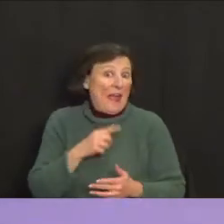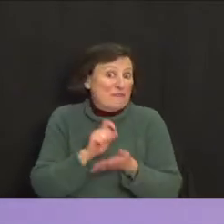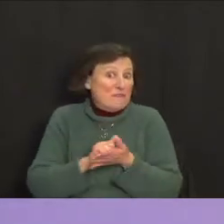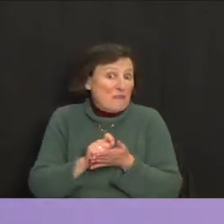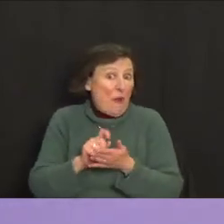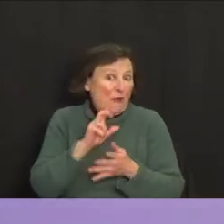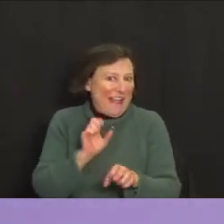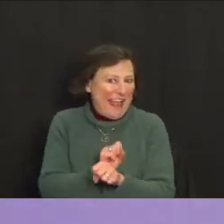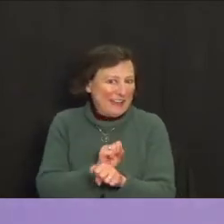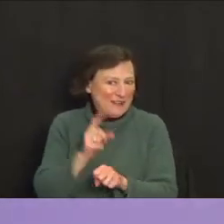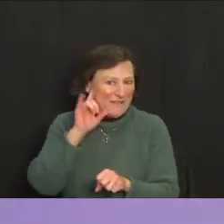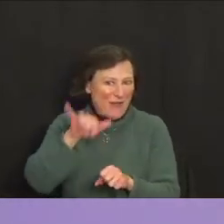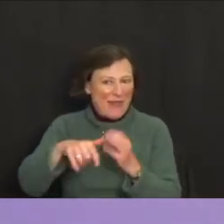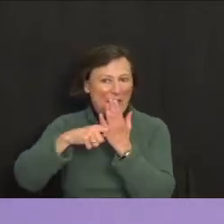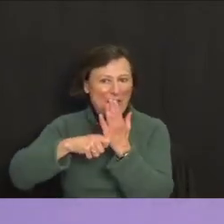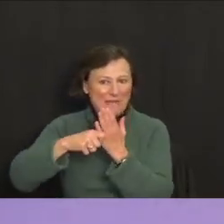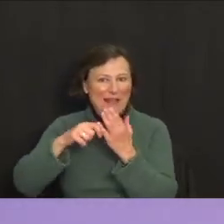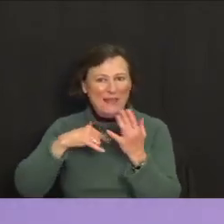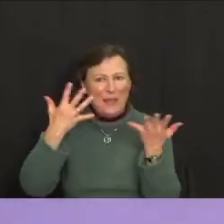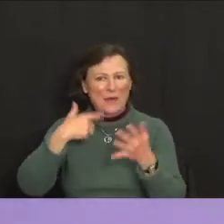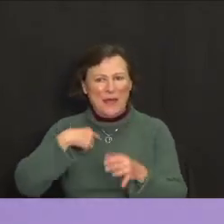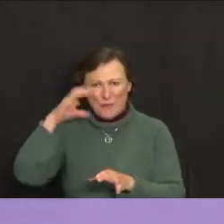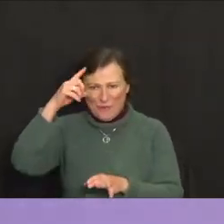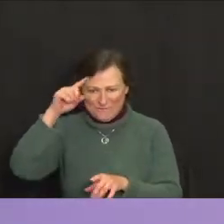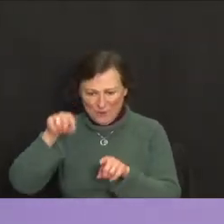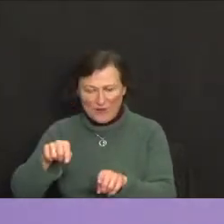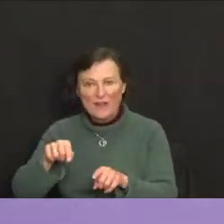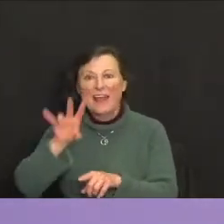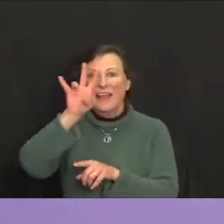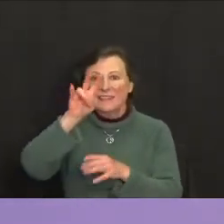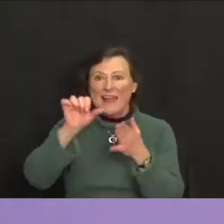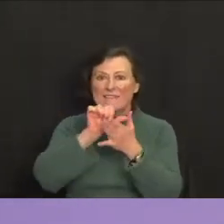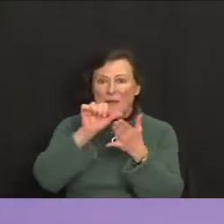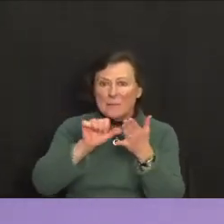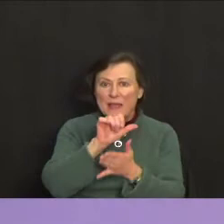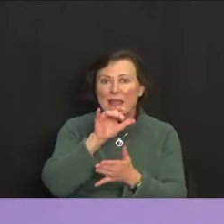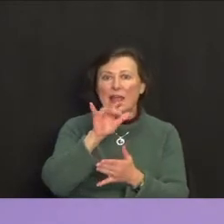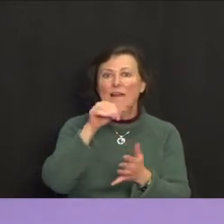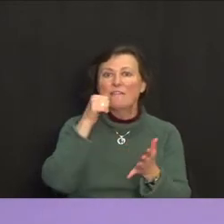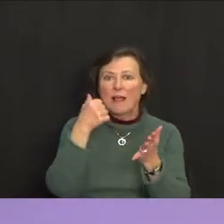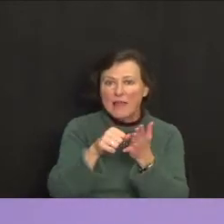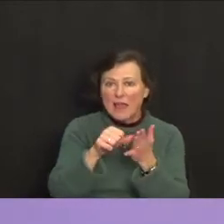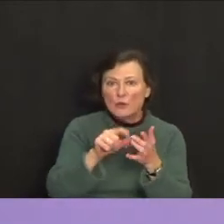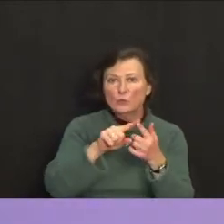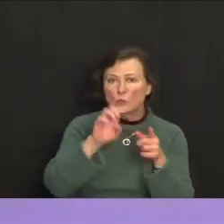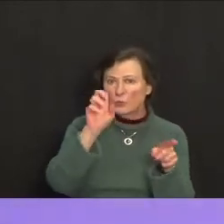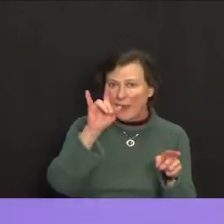for that magazine. That's what I was looking for. It's seven pages of letters to the editor offering